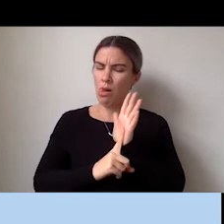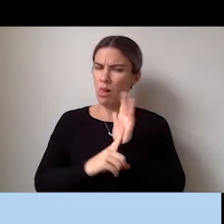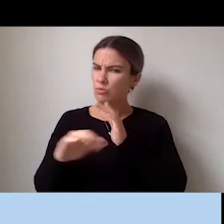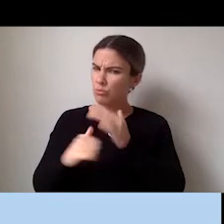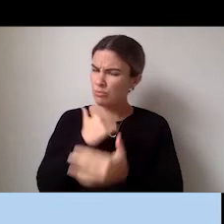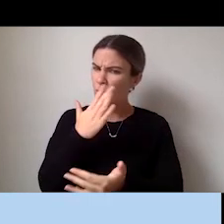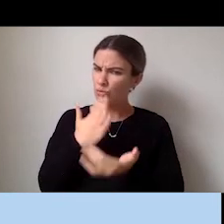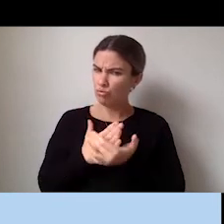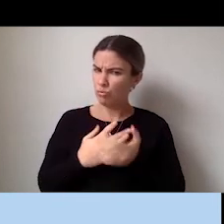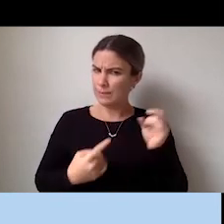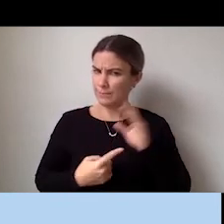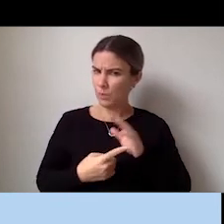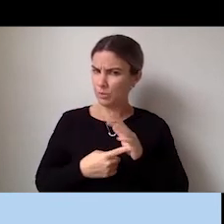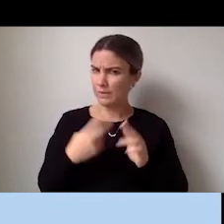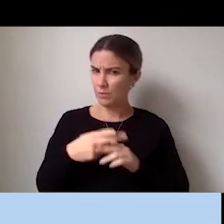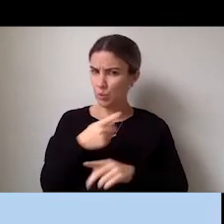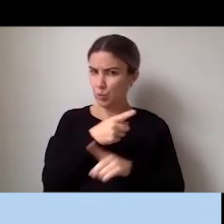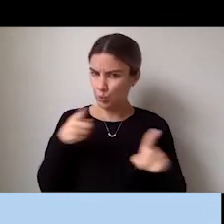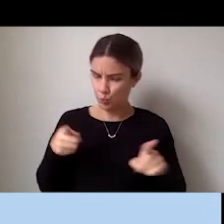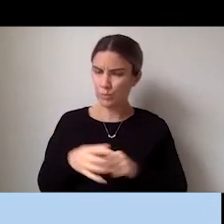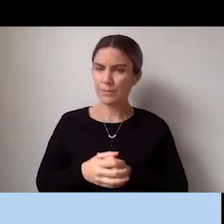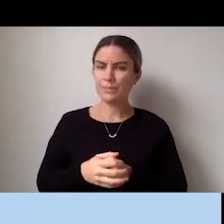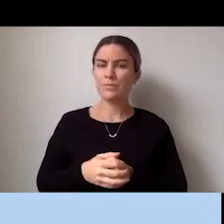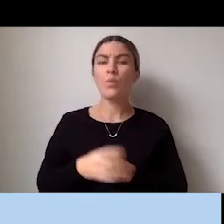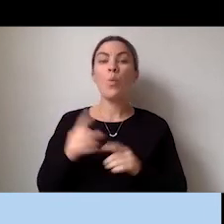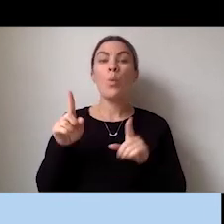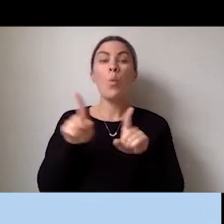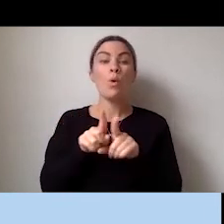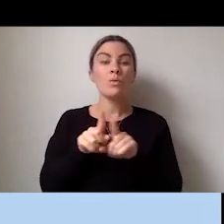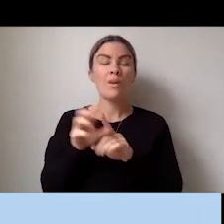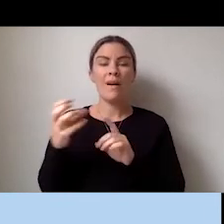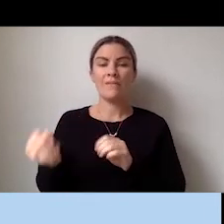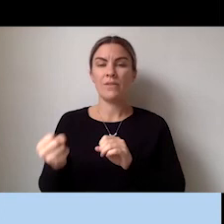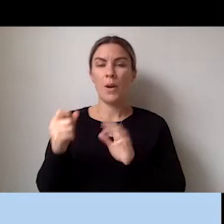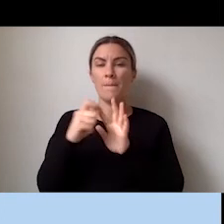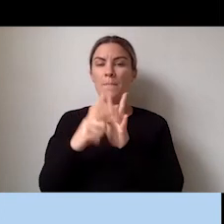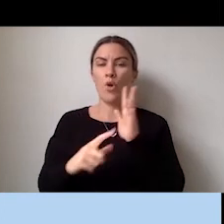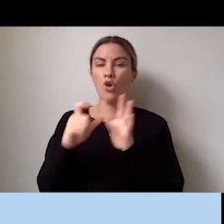I have shared a resource as well called pod mapping from the Bay area transformative justice collective.